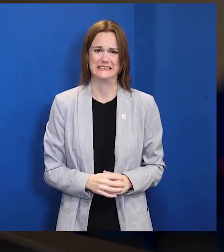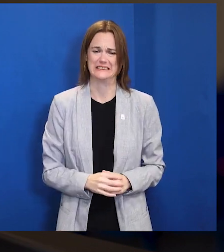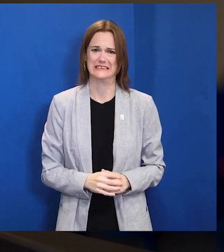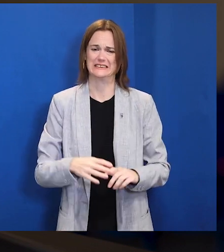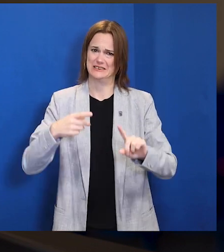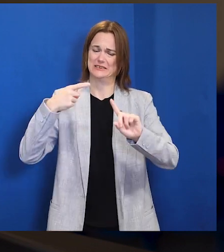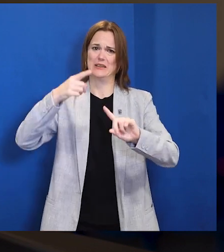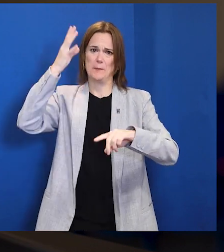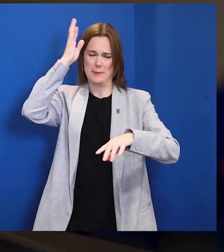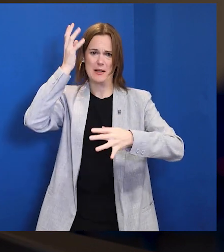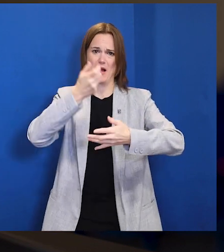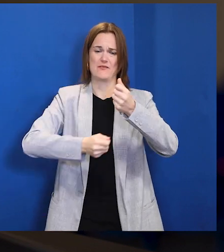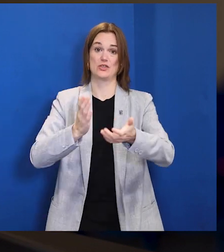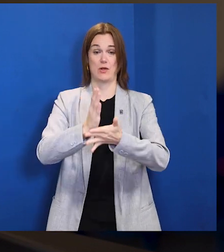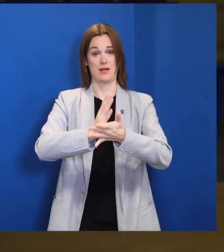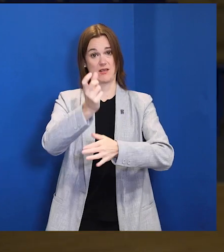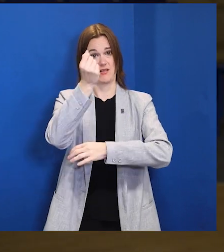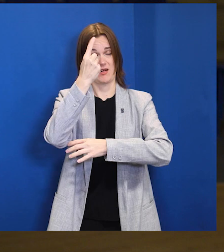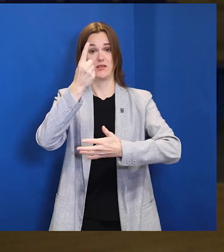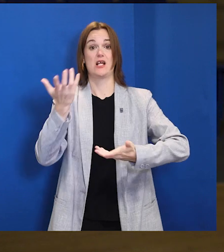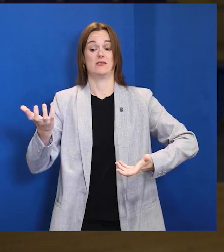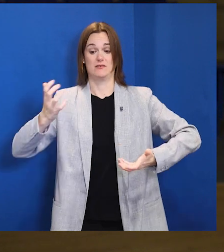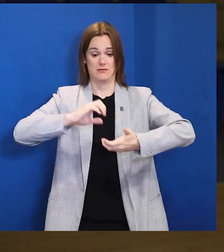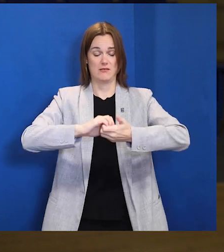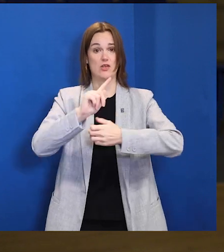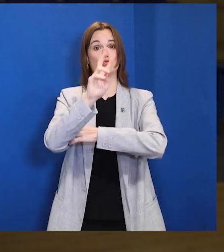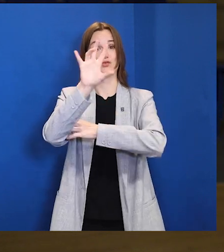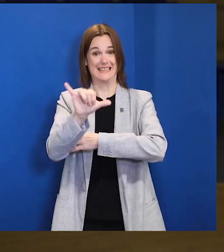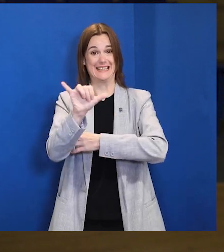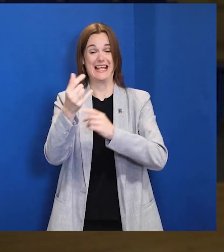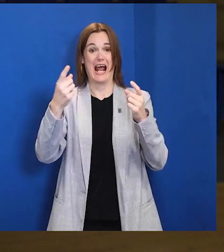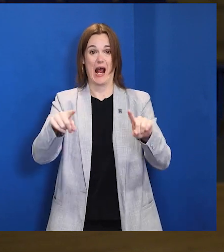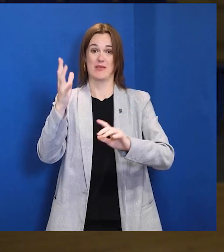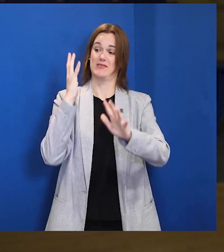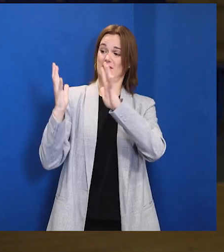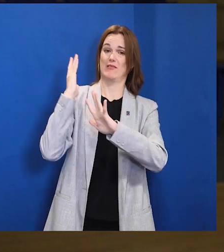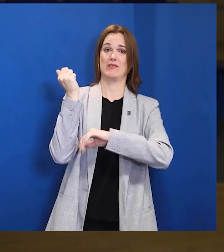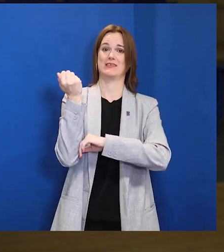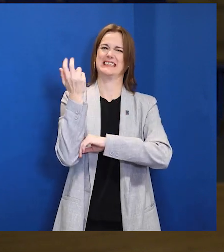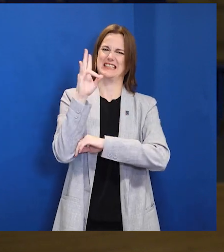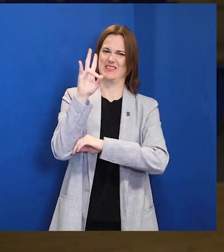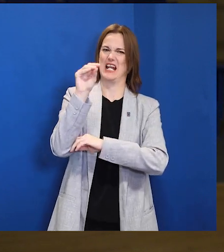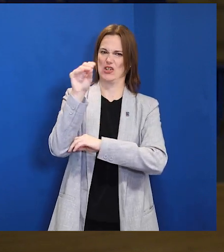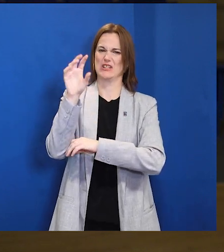with regard to the Mi'kmaq fishing rights. The Mi'kmaq signed Peace and Friendship Treaties in the mid 1700s